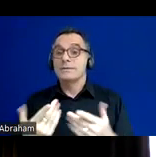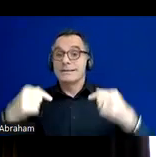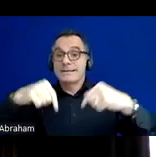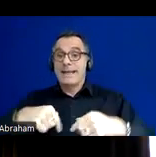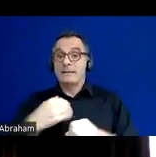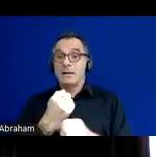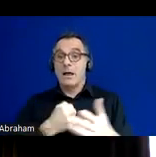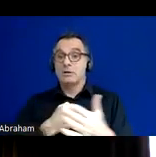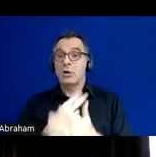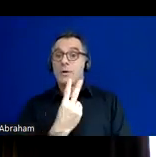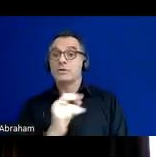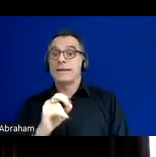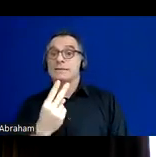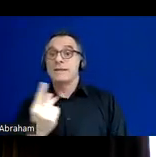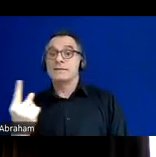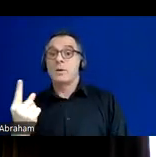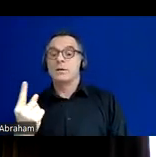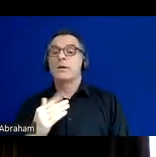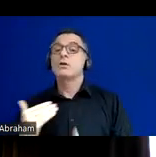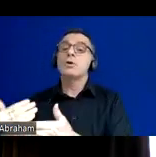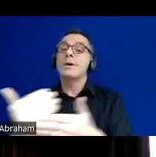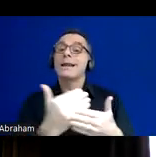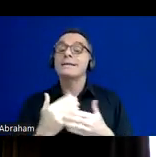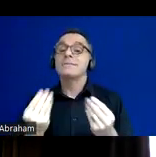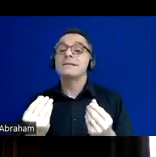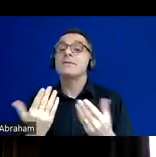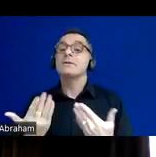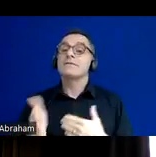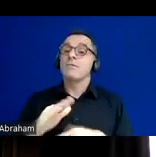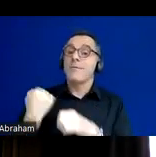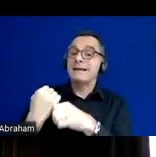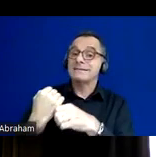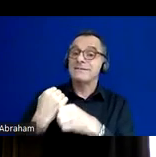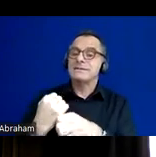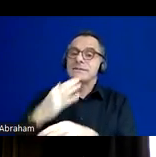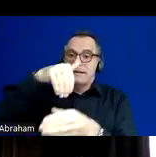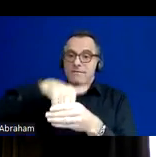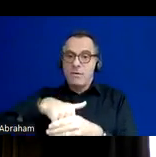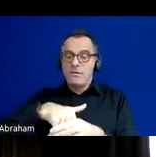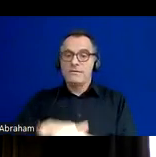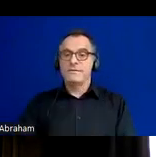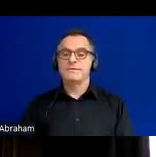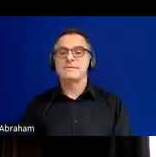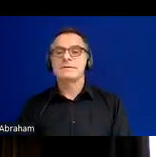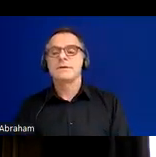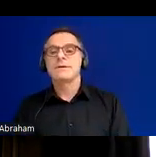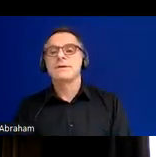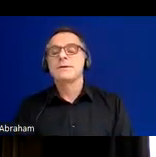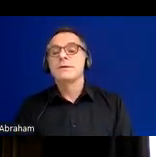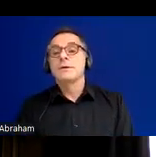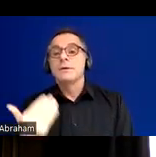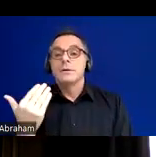material from activists who were involved. There, and then most recently, we've taken in a lot of